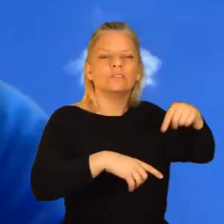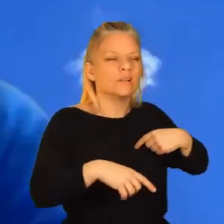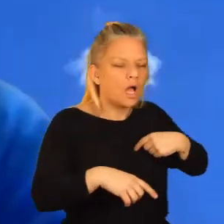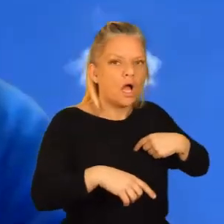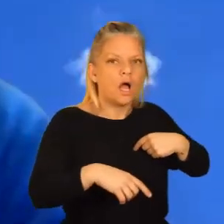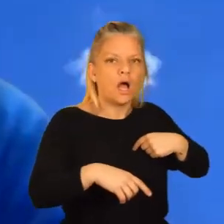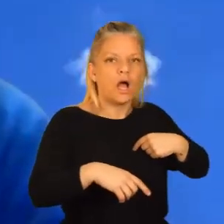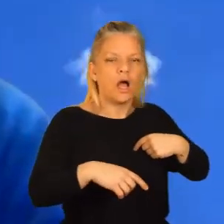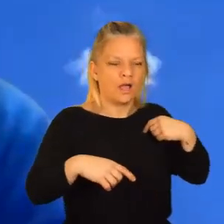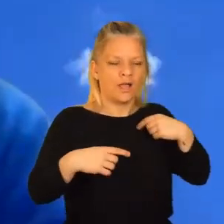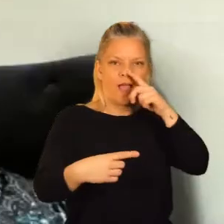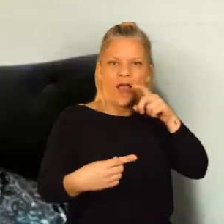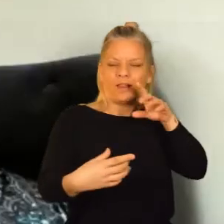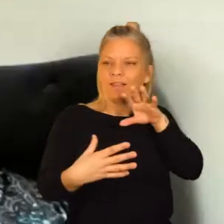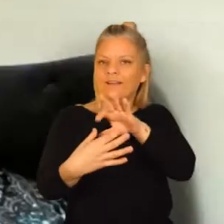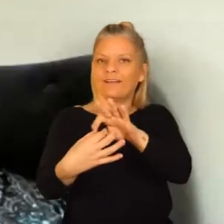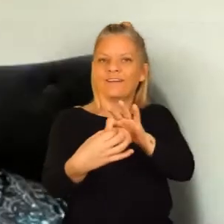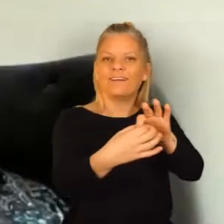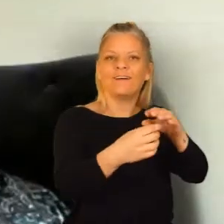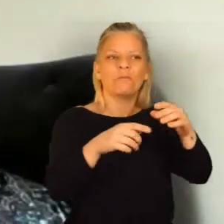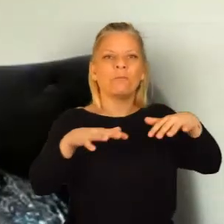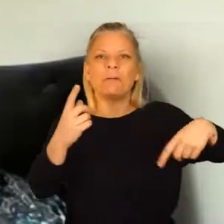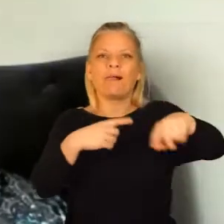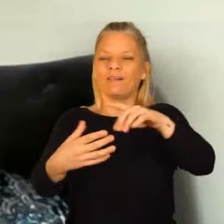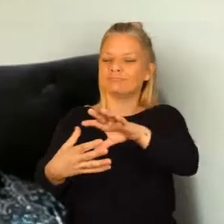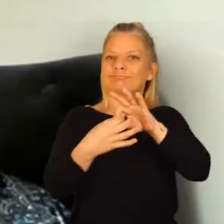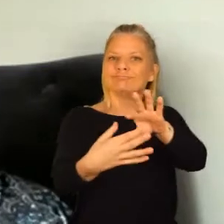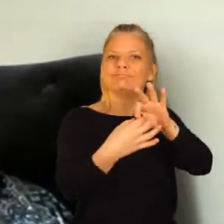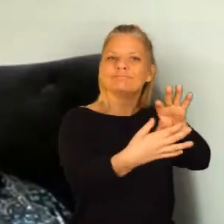others who heard voices and recognizing their awesomeness and their diversity